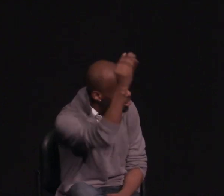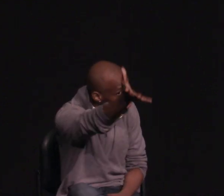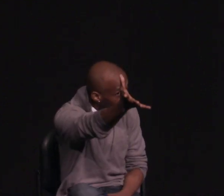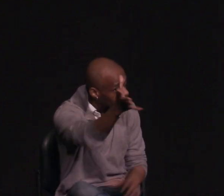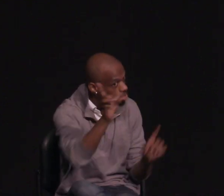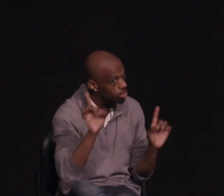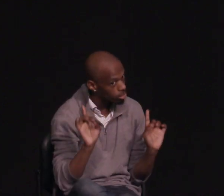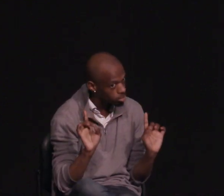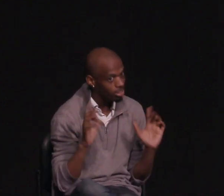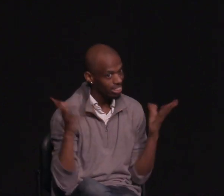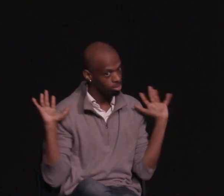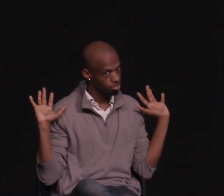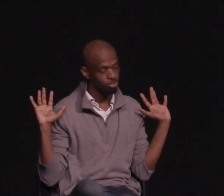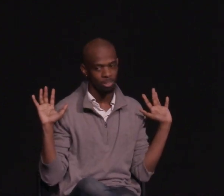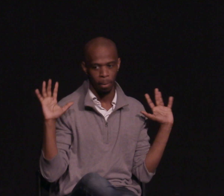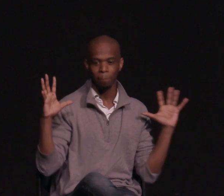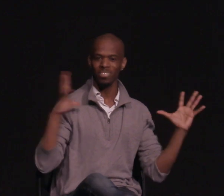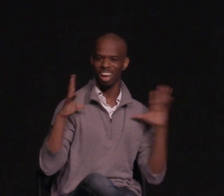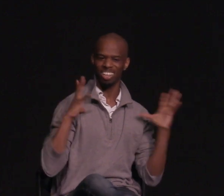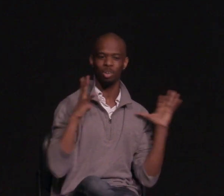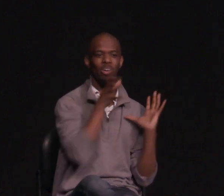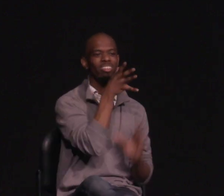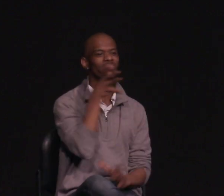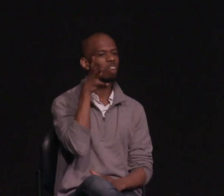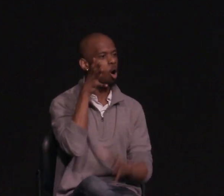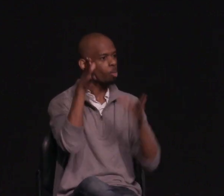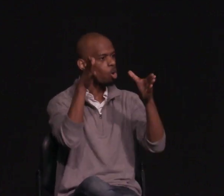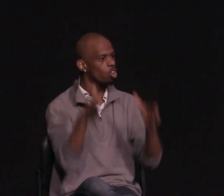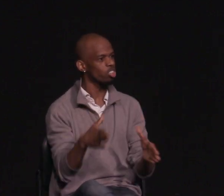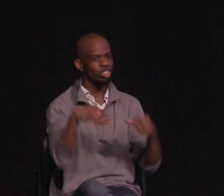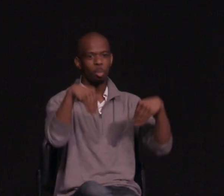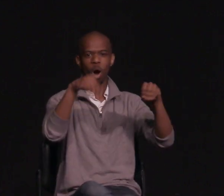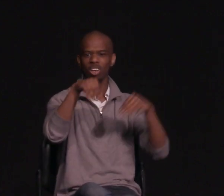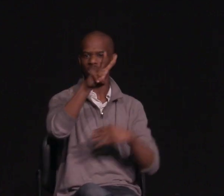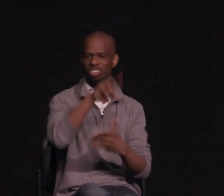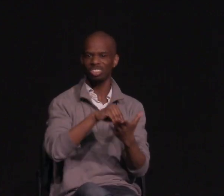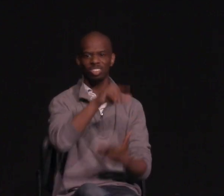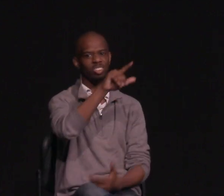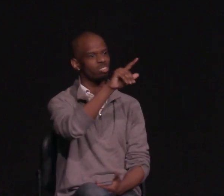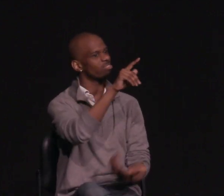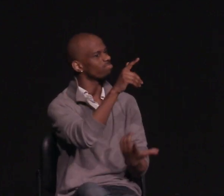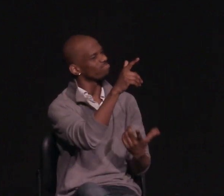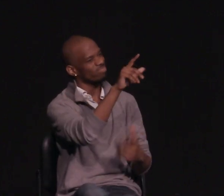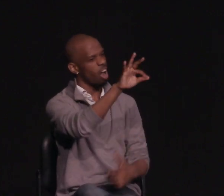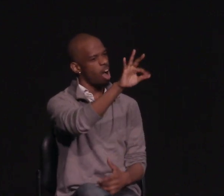At the Hollywood Farmers Market in 2009 after spending the weekend with their family, filming for a multi-episode